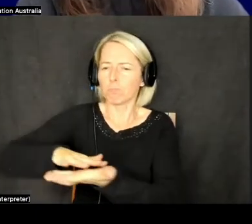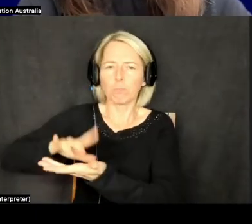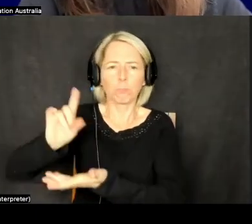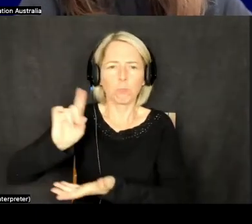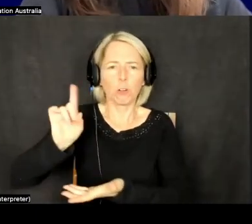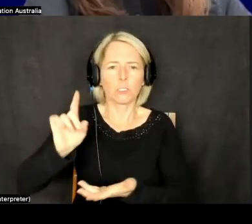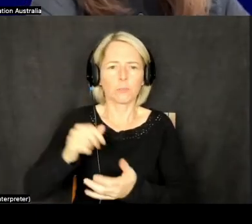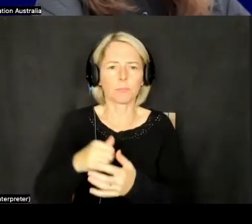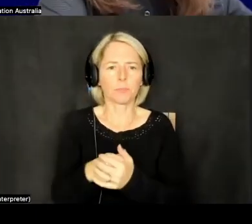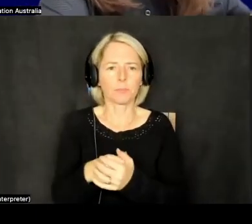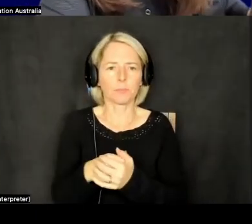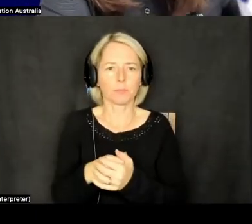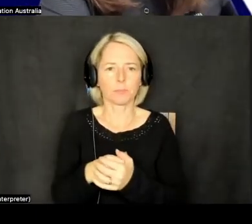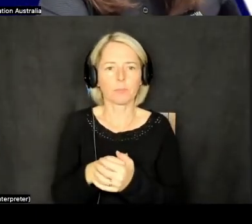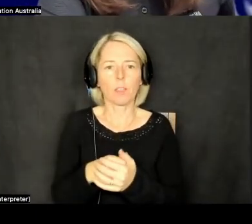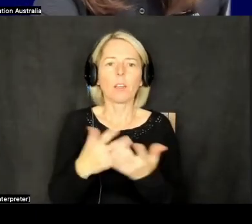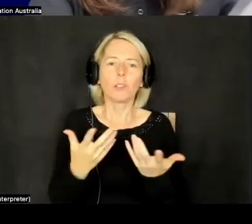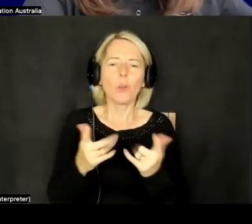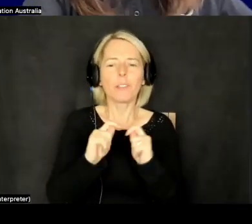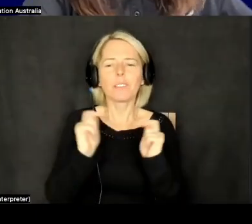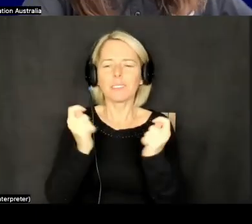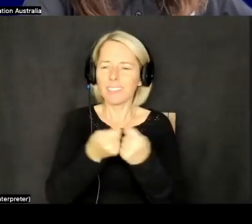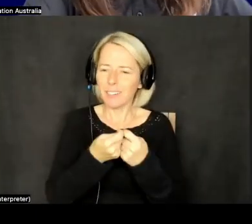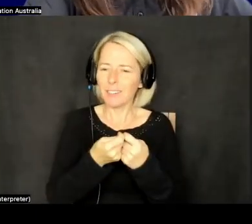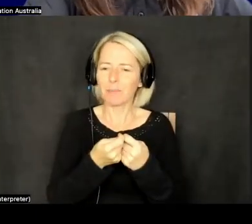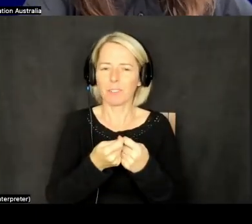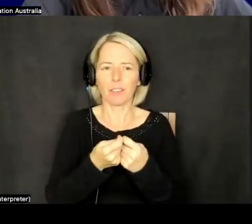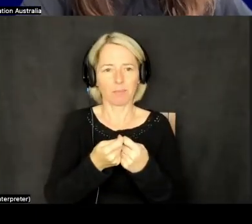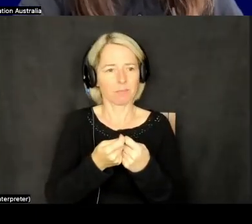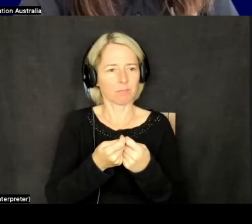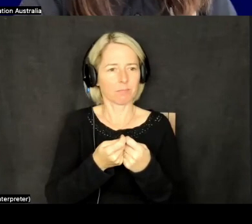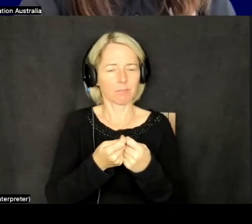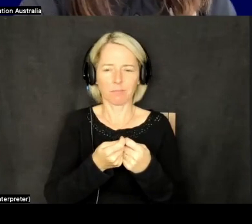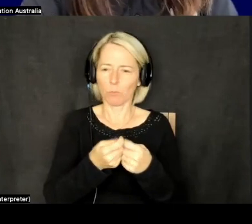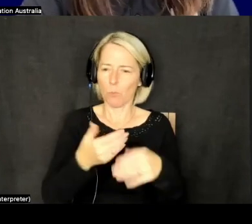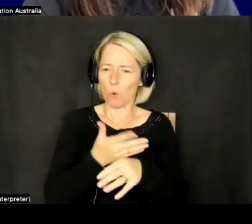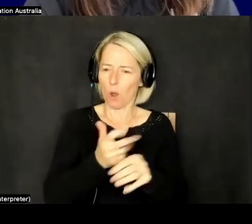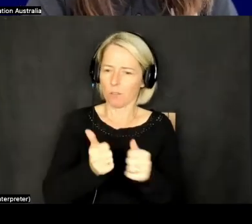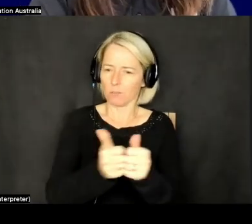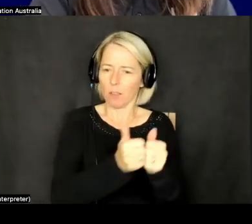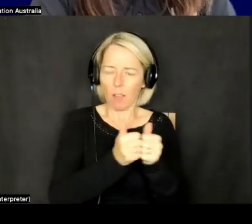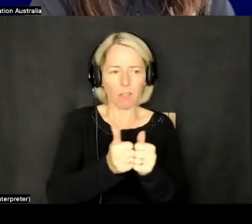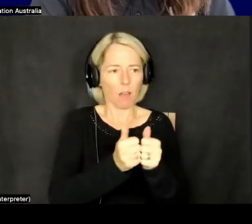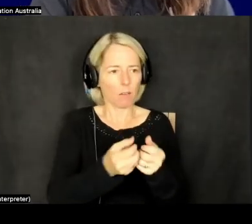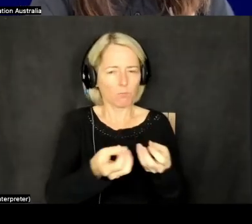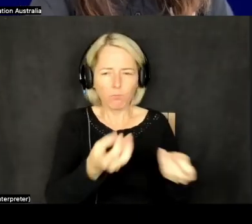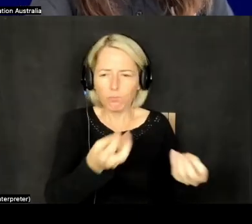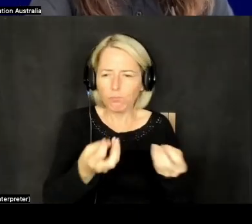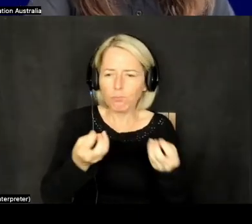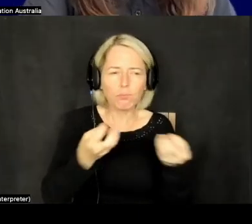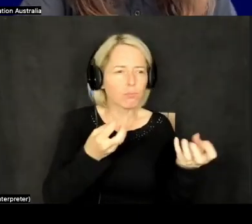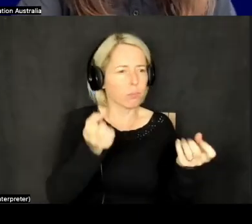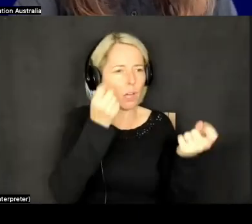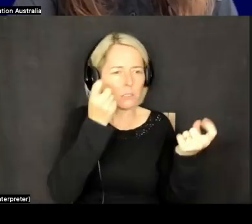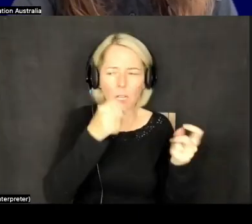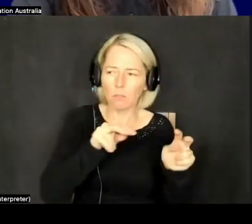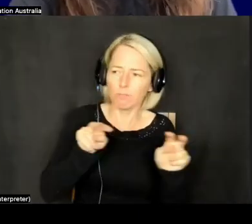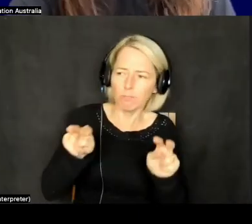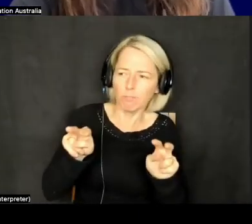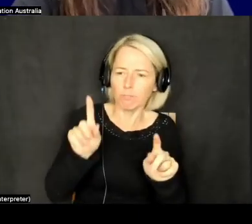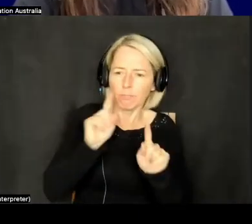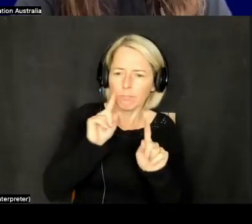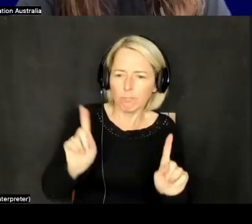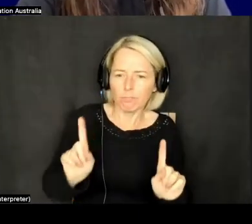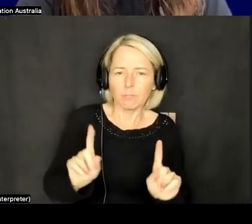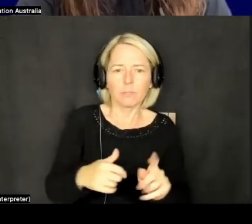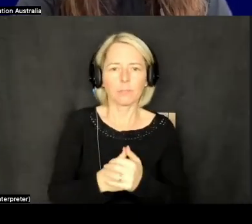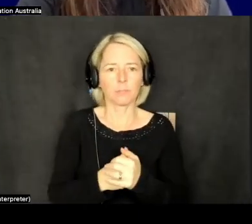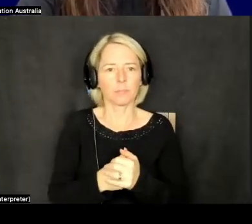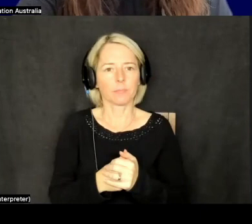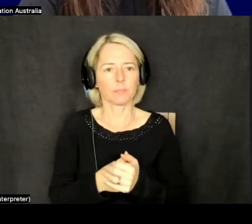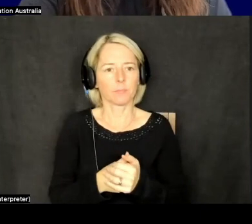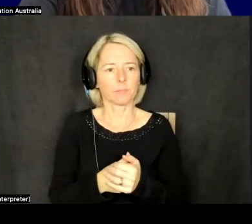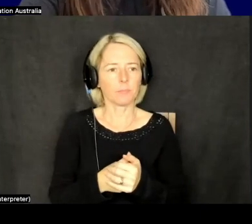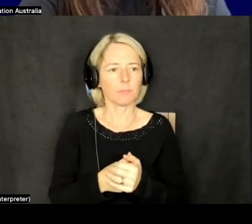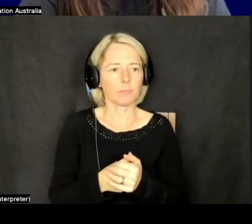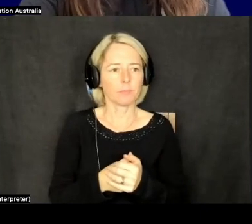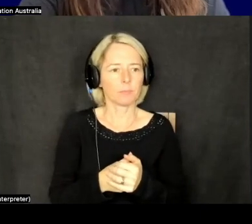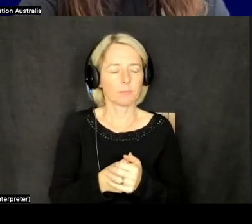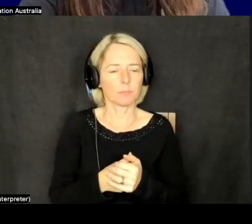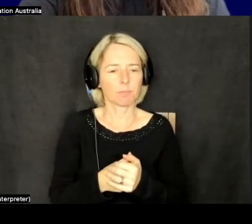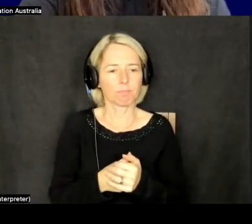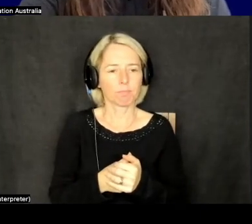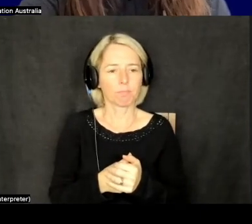to day observations into that knowledge space. The other state, the internal state,